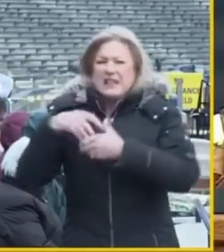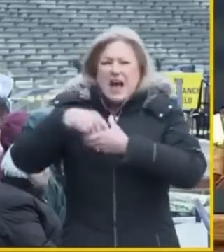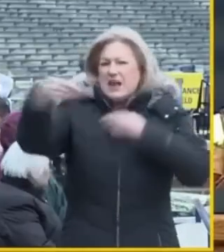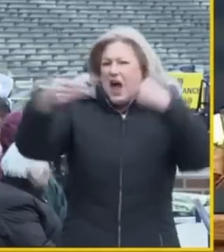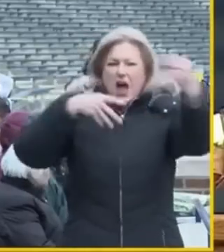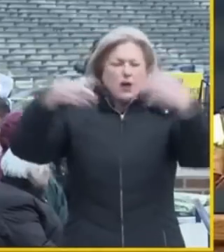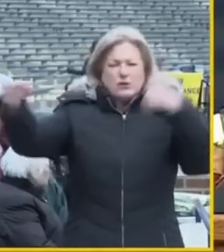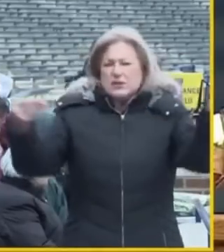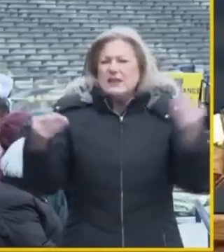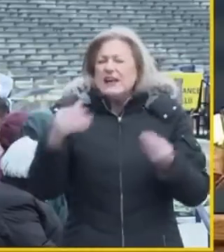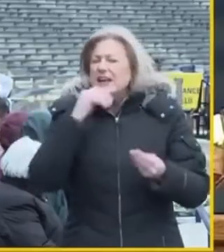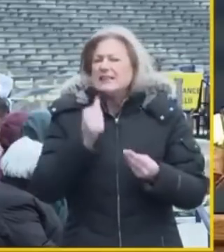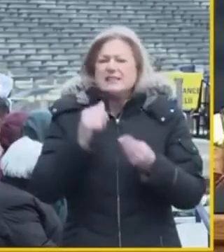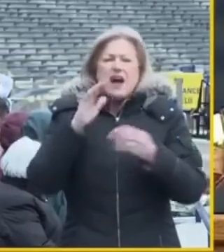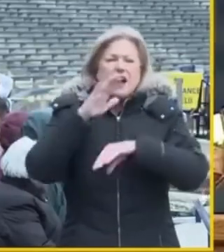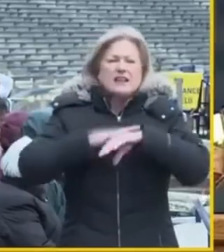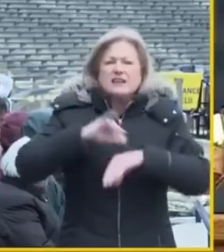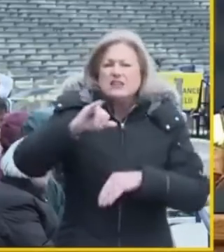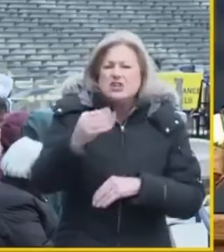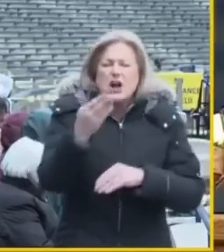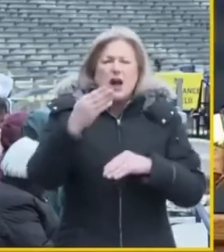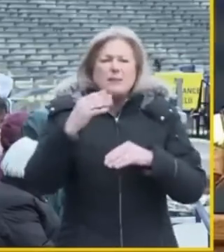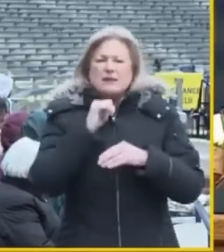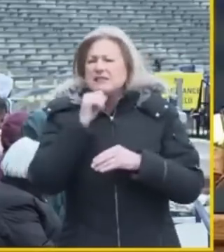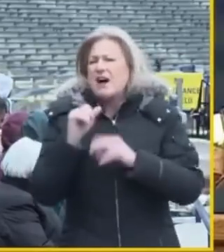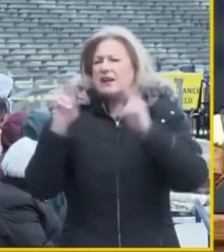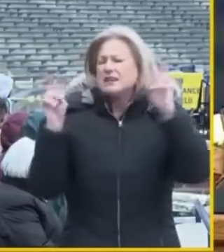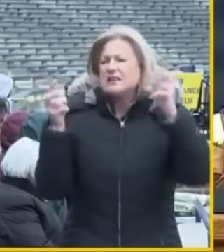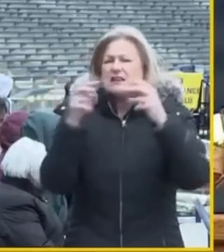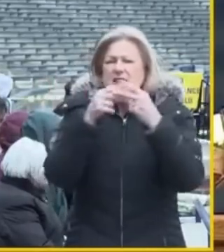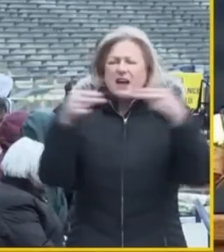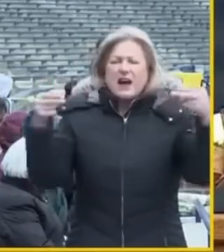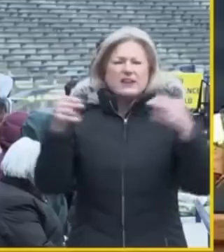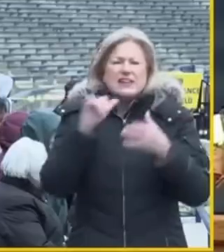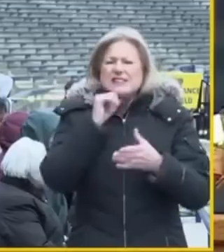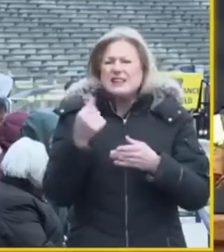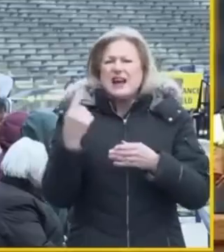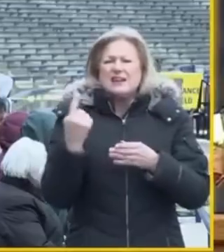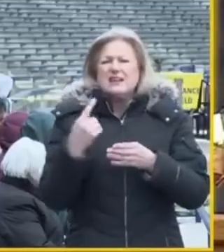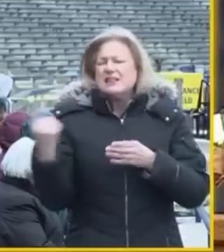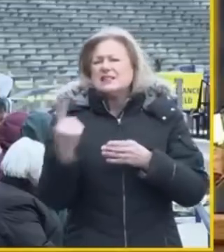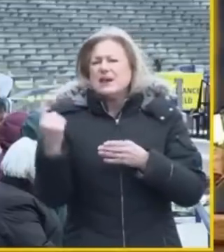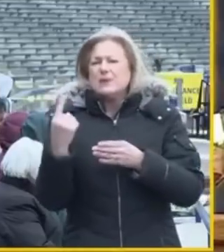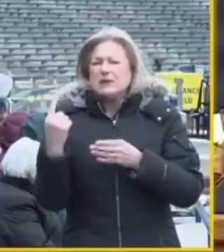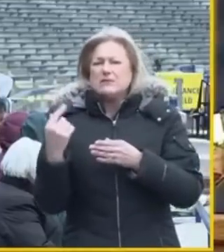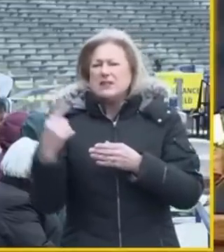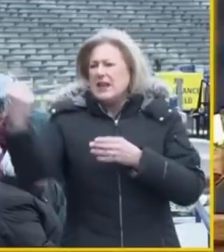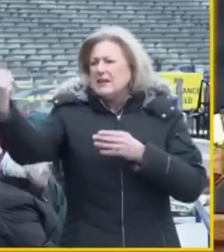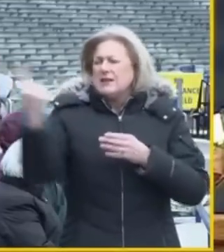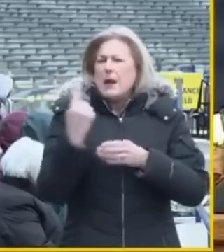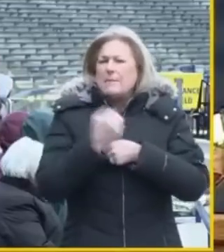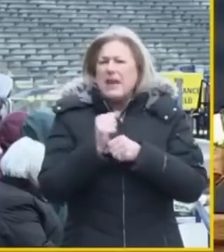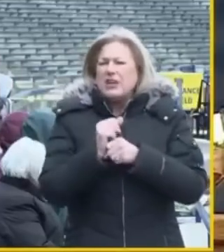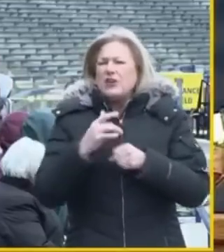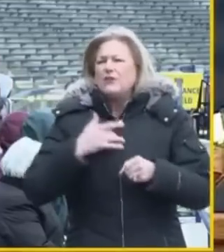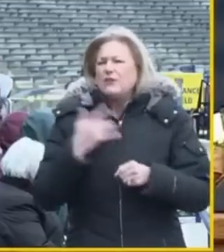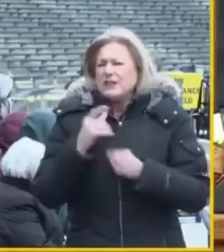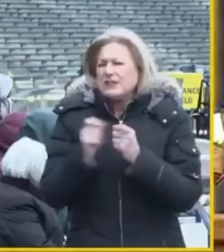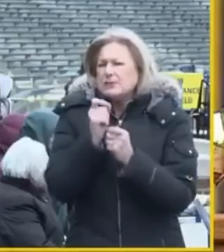It's not in a job or a title. It's not in someone else that's gonna come along, and make you feel a certain way.